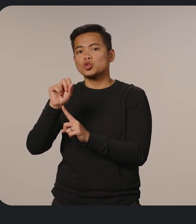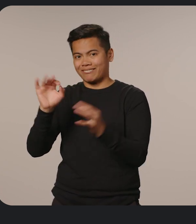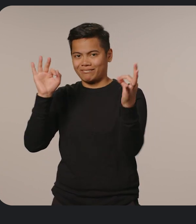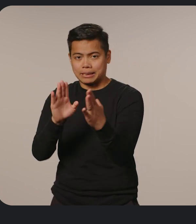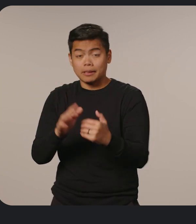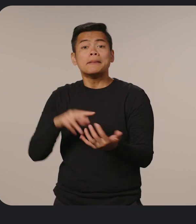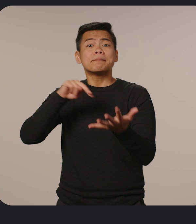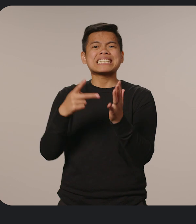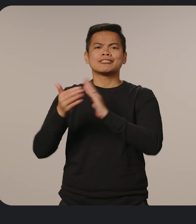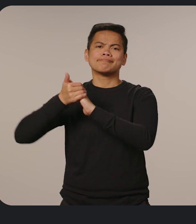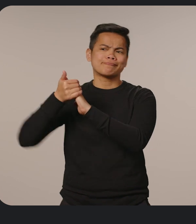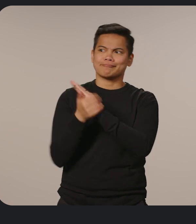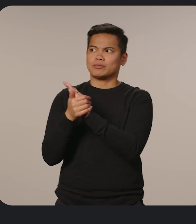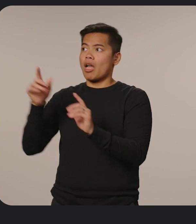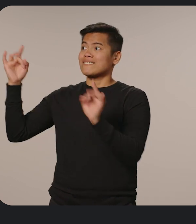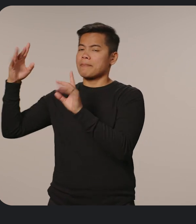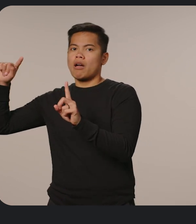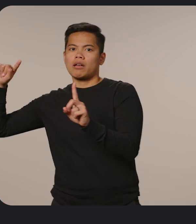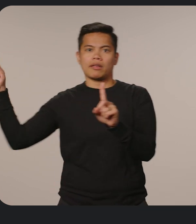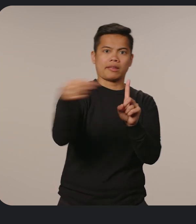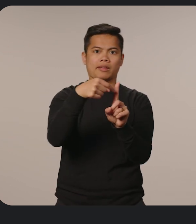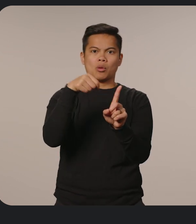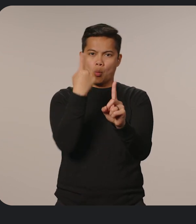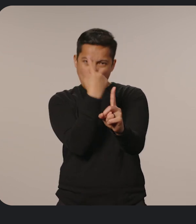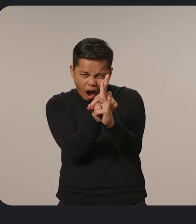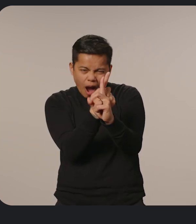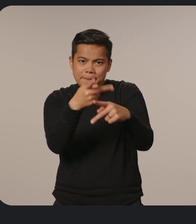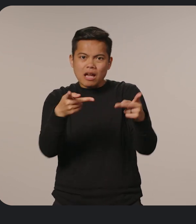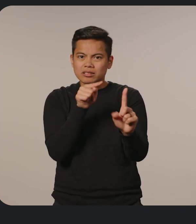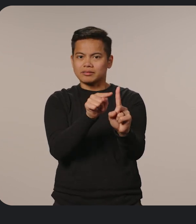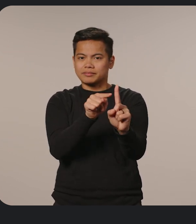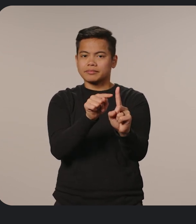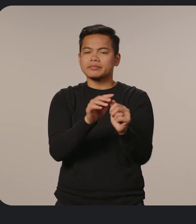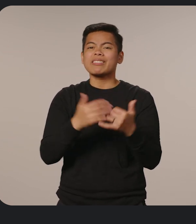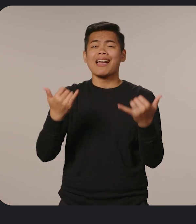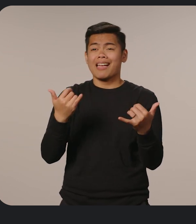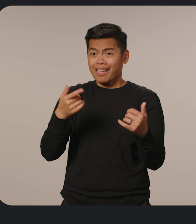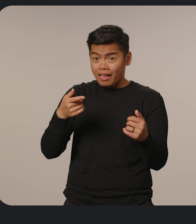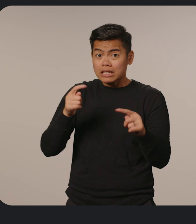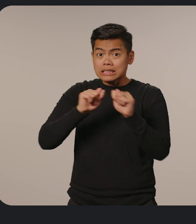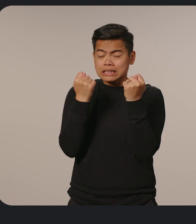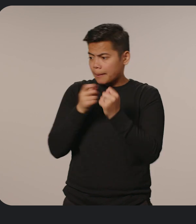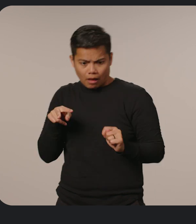automatically route feedback and all of the related information to the right